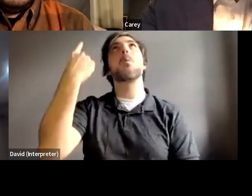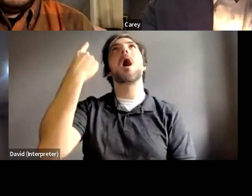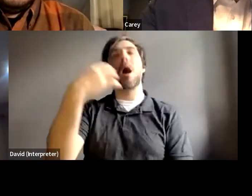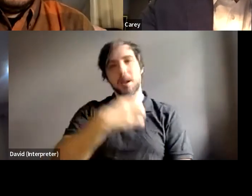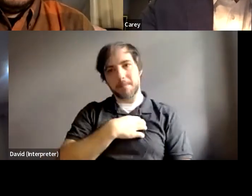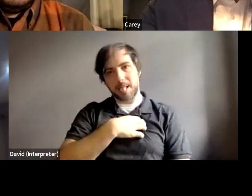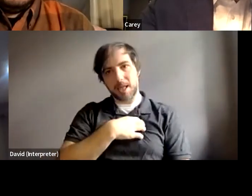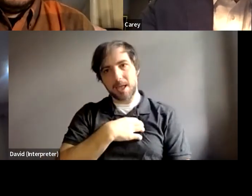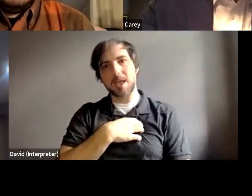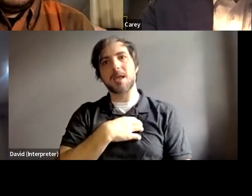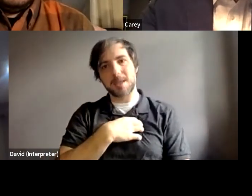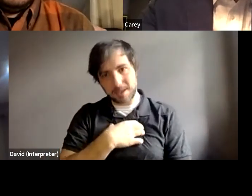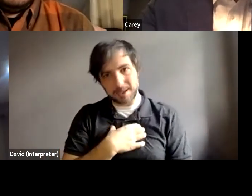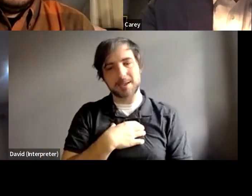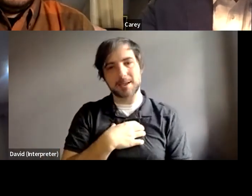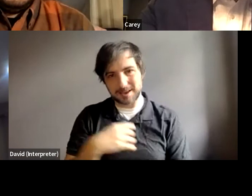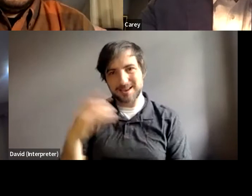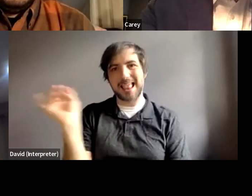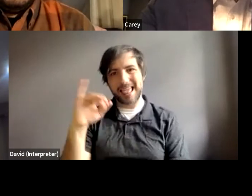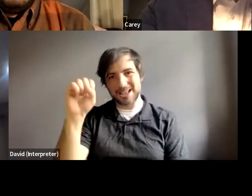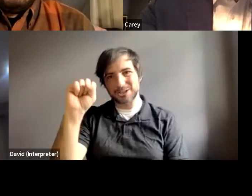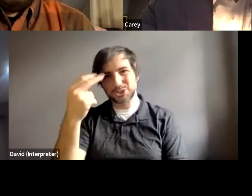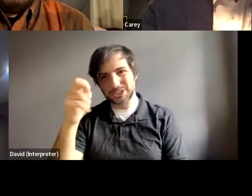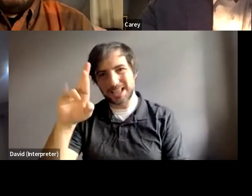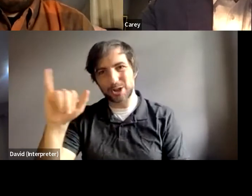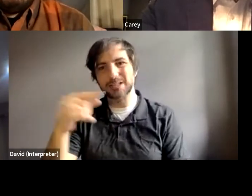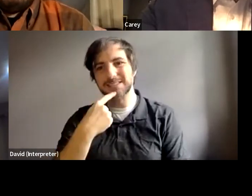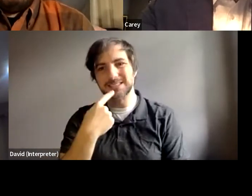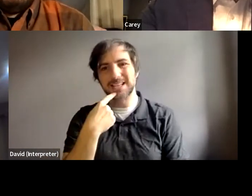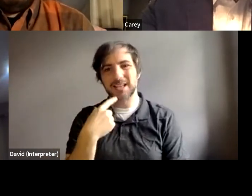. It's hard. It's an area we have little